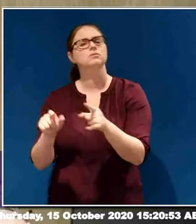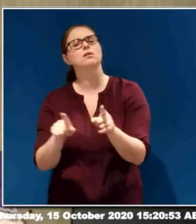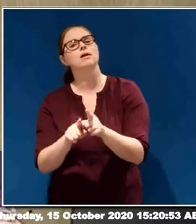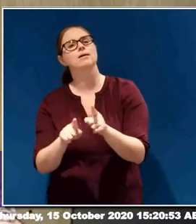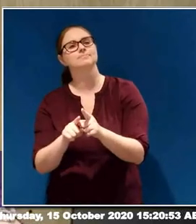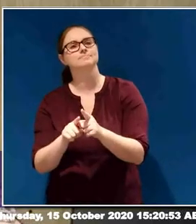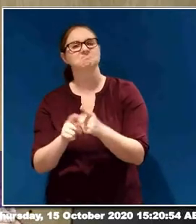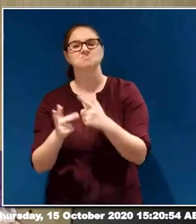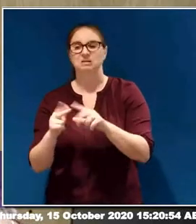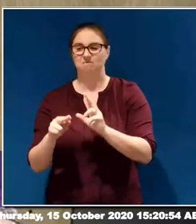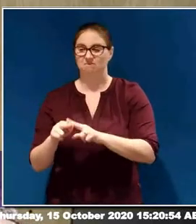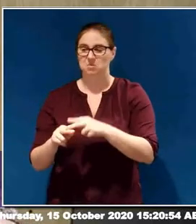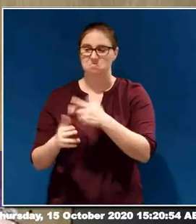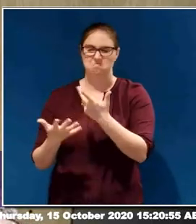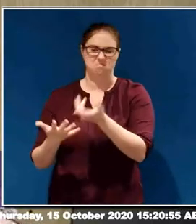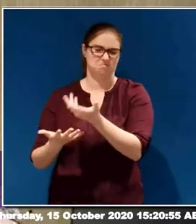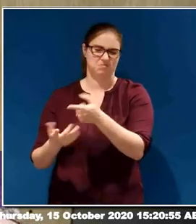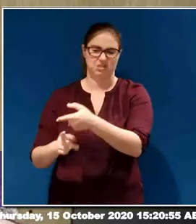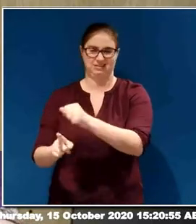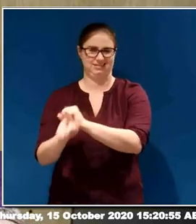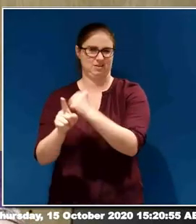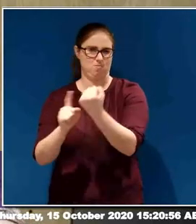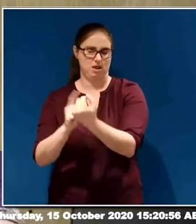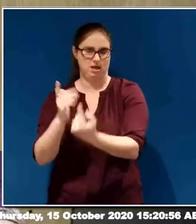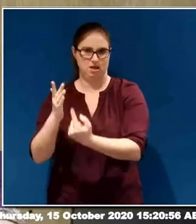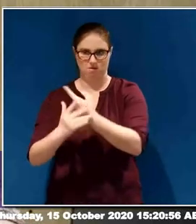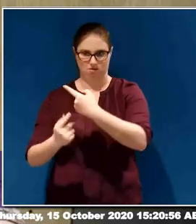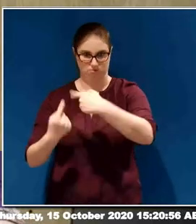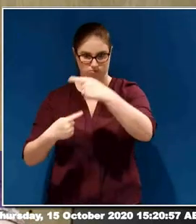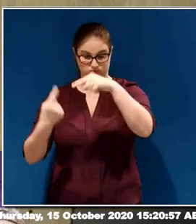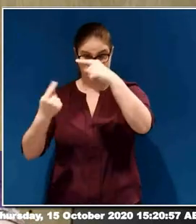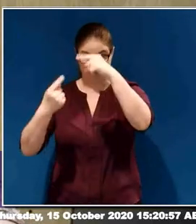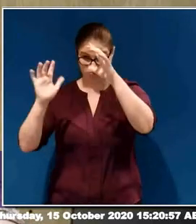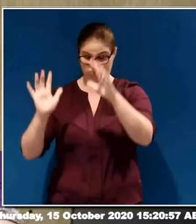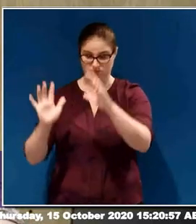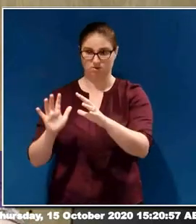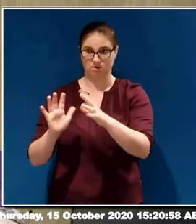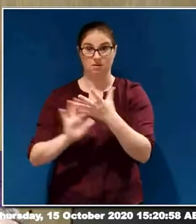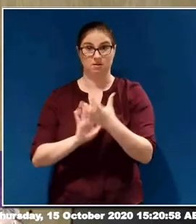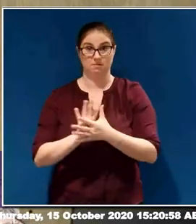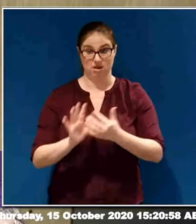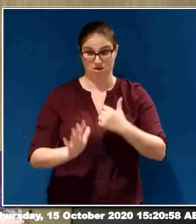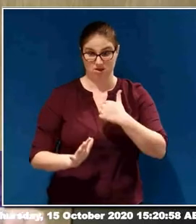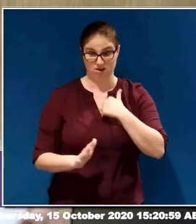and that means that the intervention or the action that happens afterwards needs